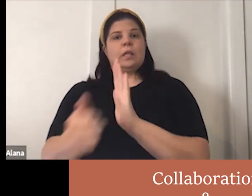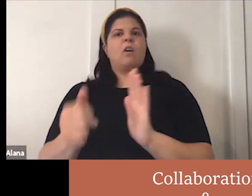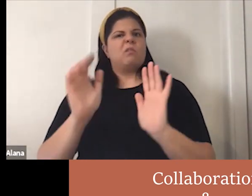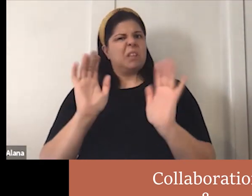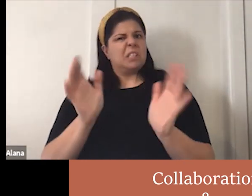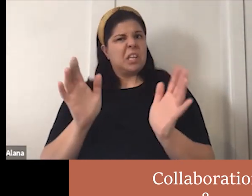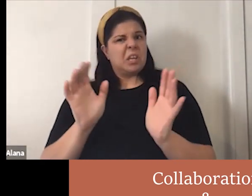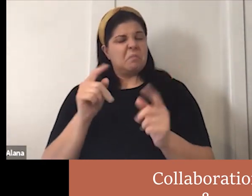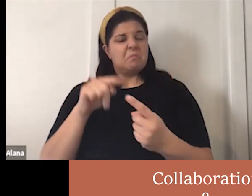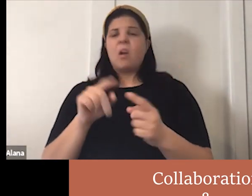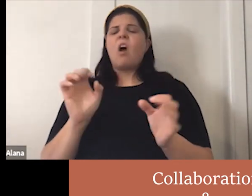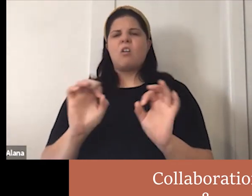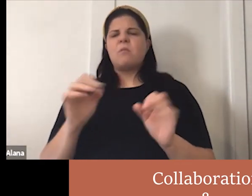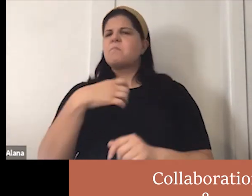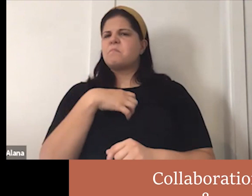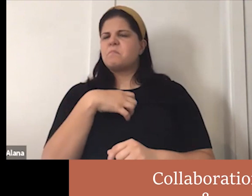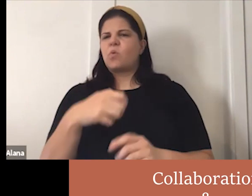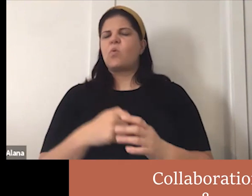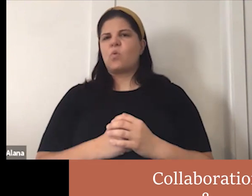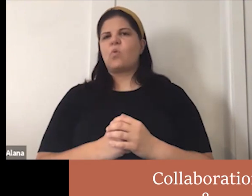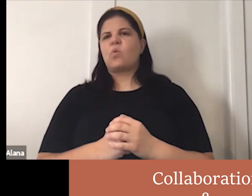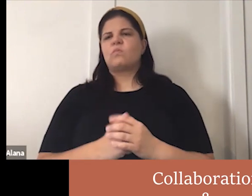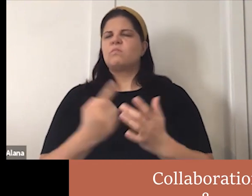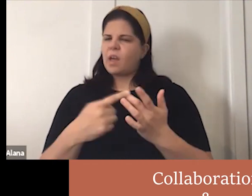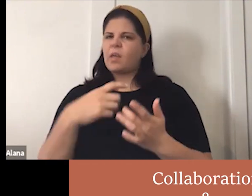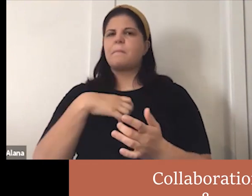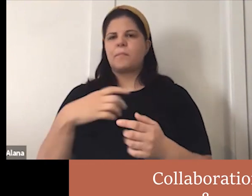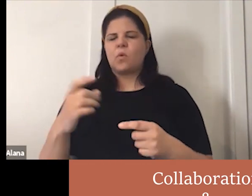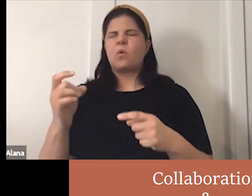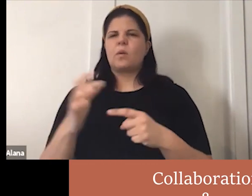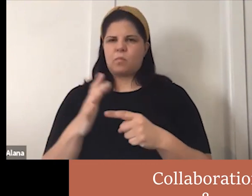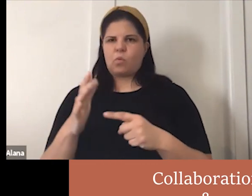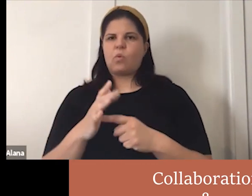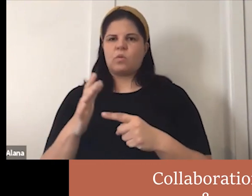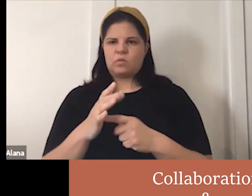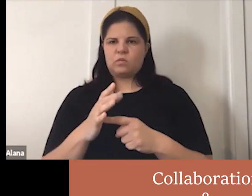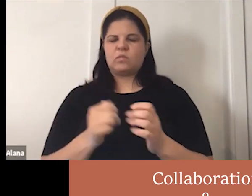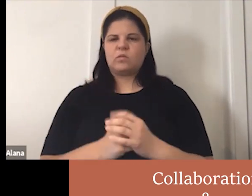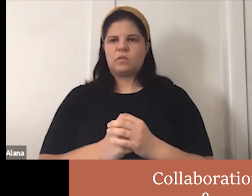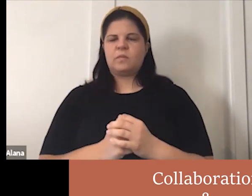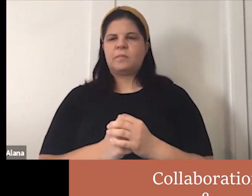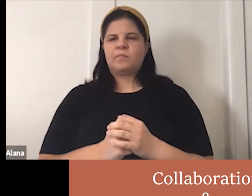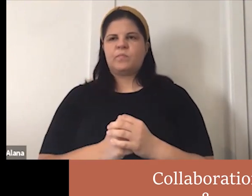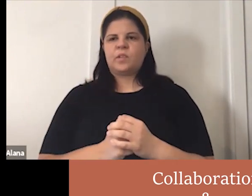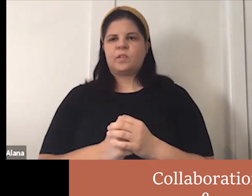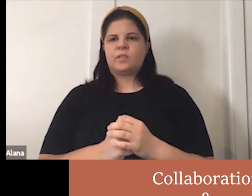There is something else that is also very important that has been incredibly beneficial